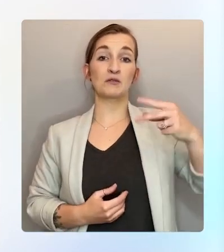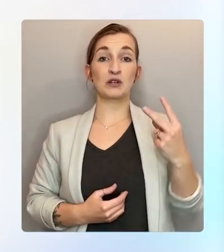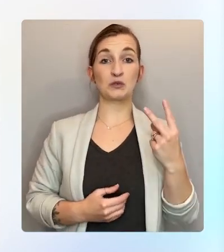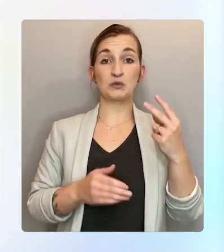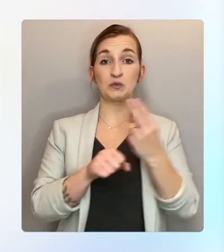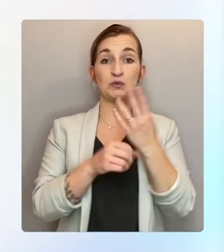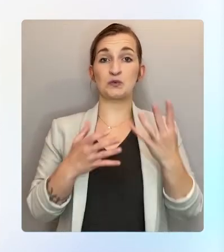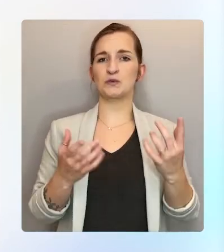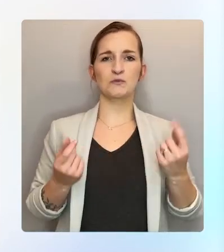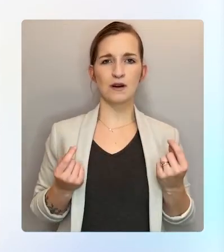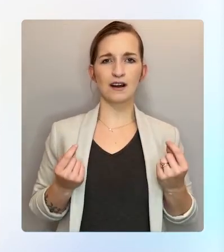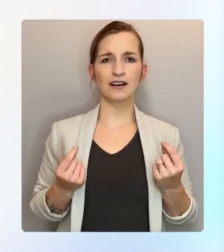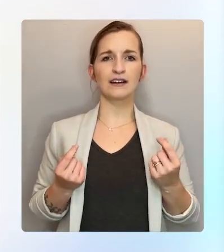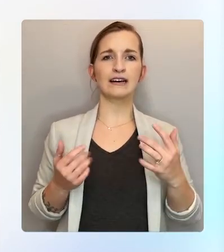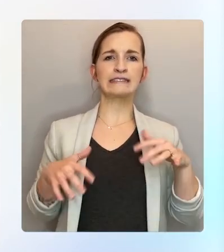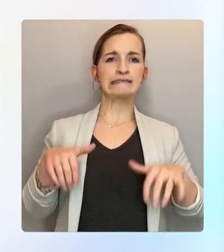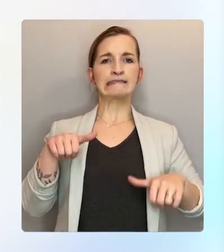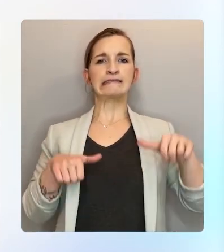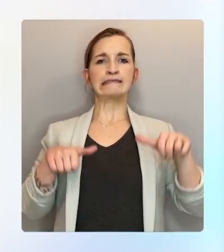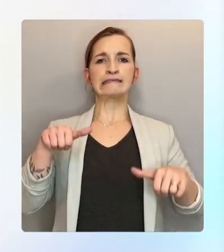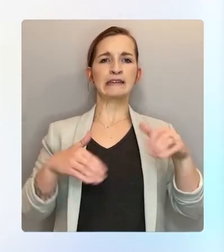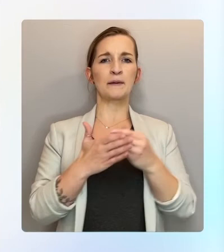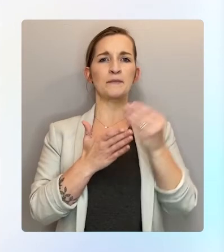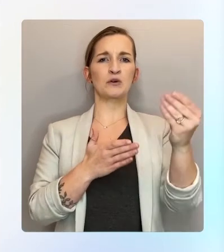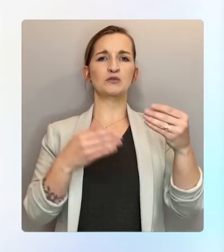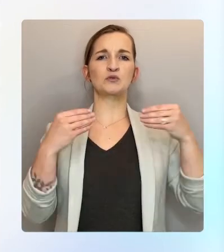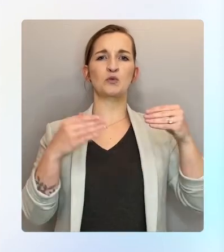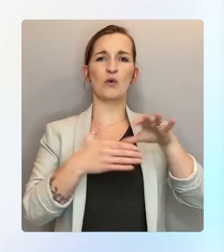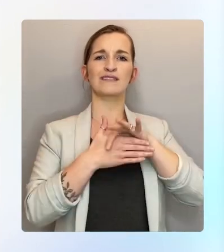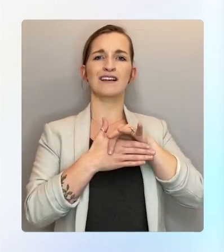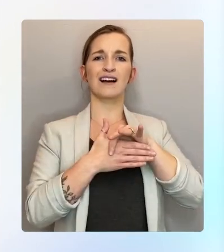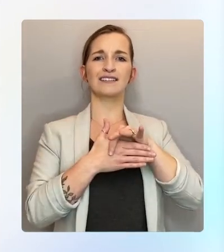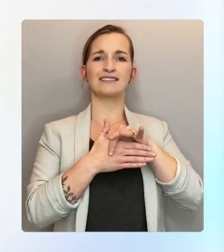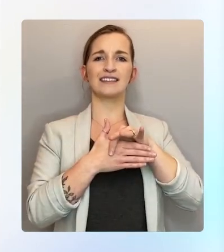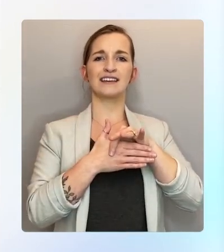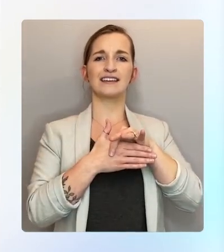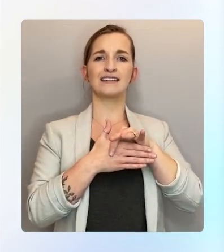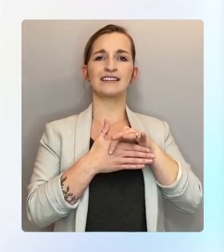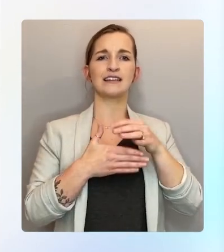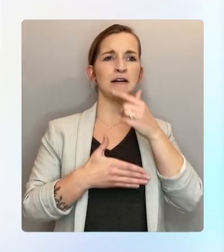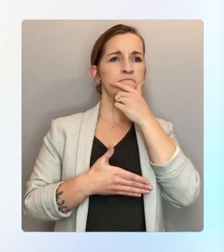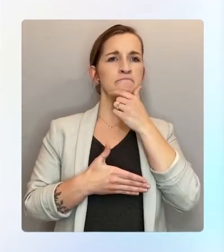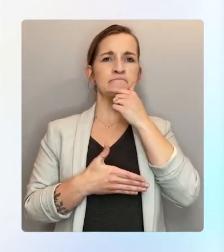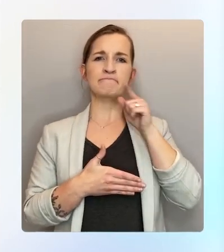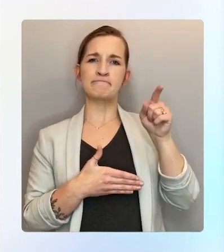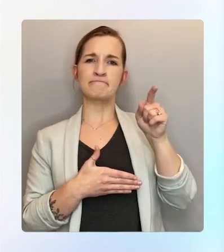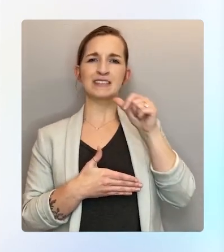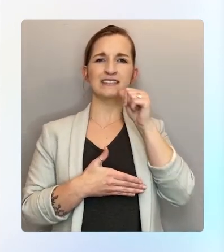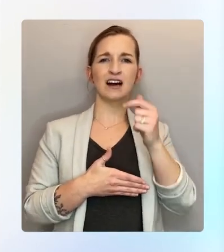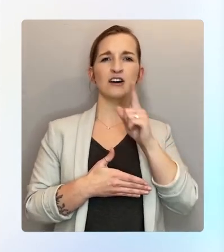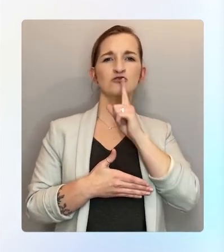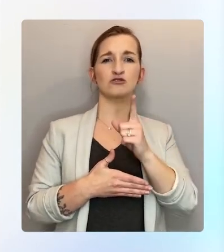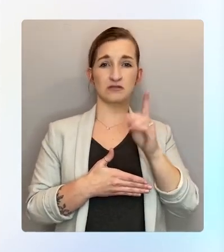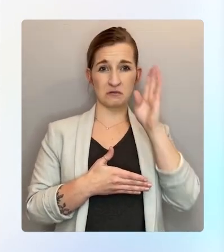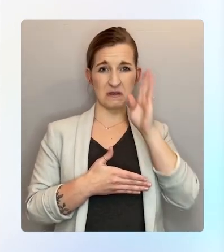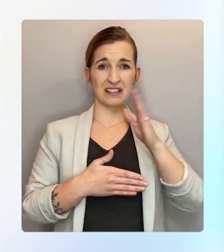to purchase store content. Sometimes it's because they aren't sure if they're actually going to enjoy an app